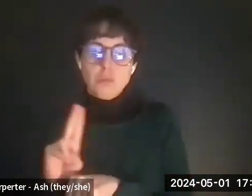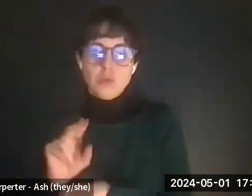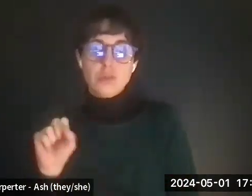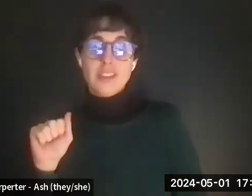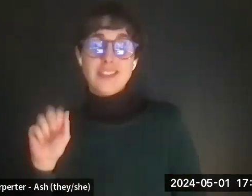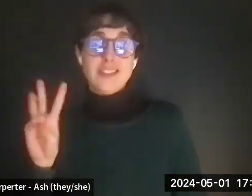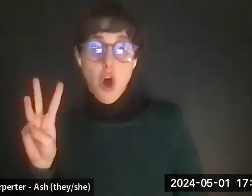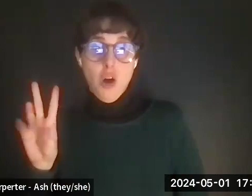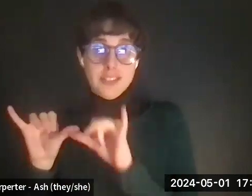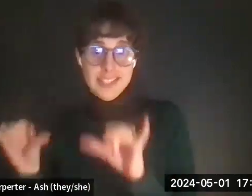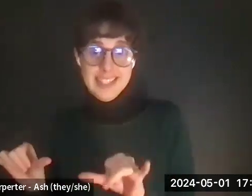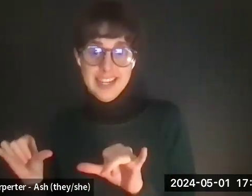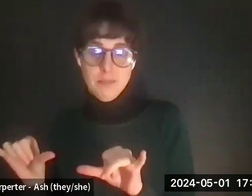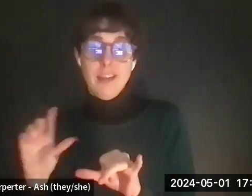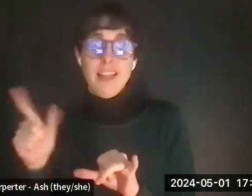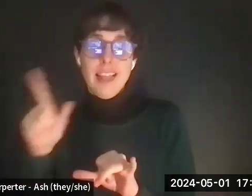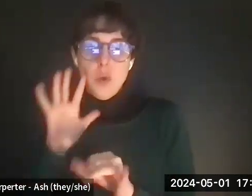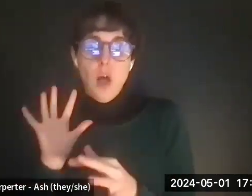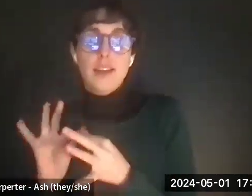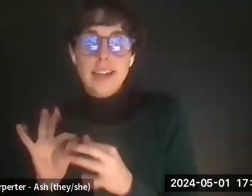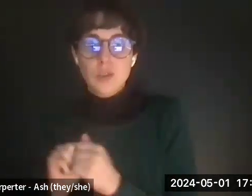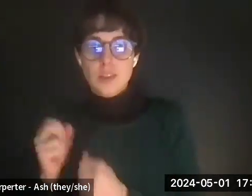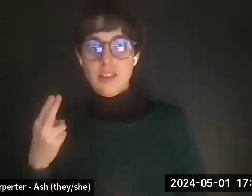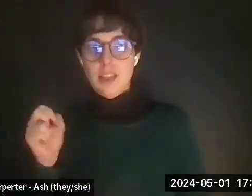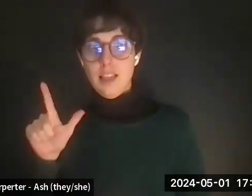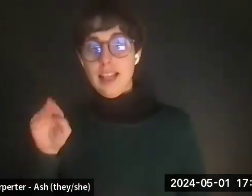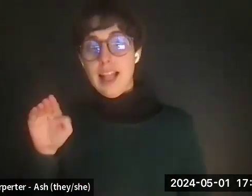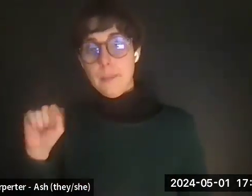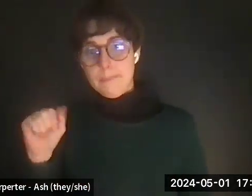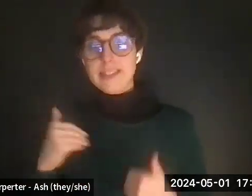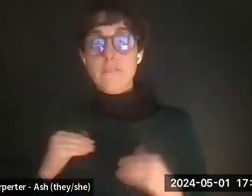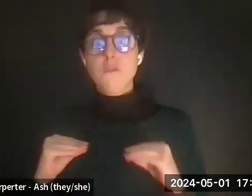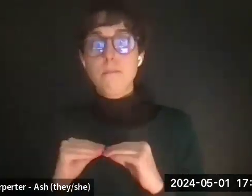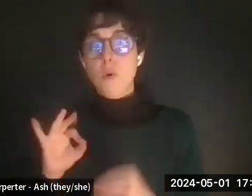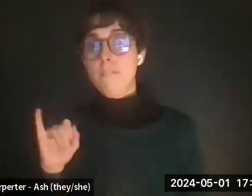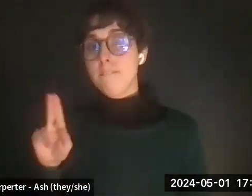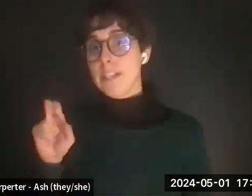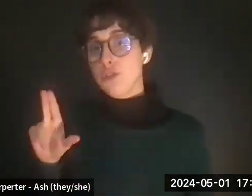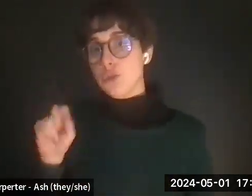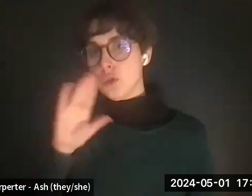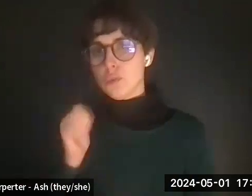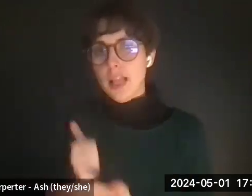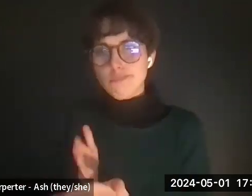and they'll be able to do things in the system that they were not able to do prior to this launch. So now they'll be able to use mobile devices, be able